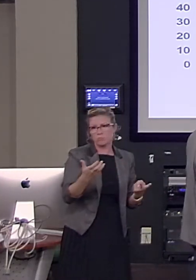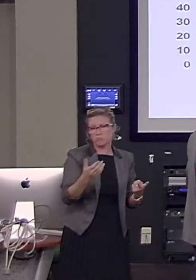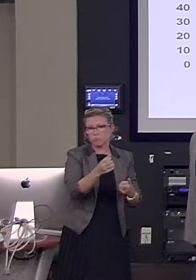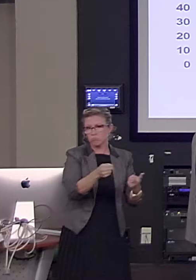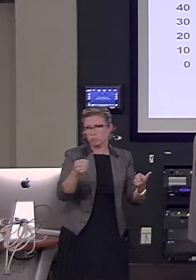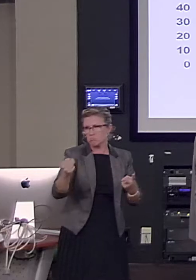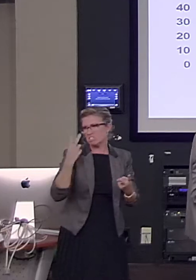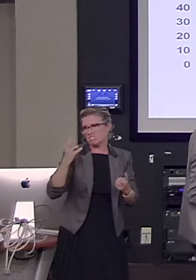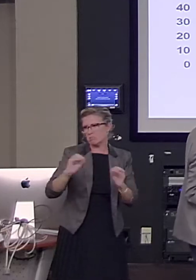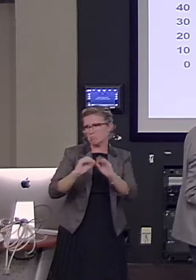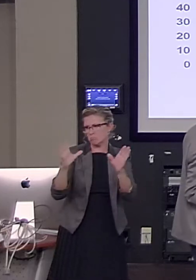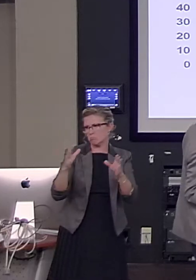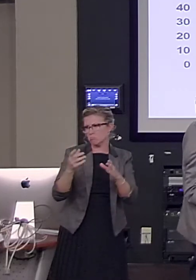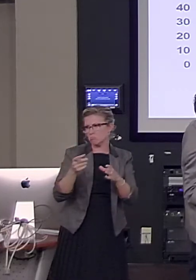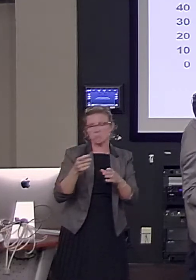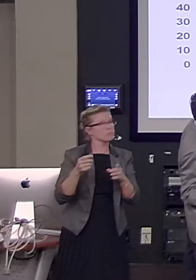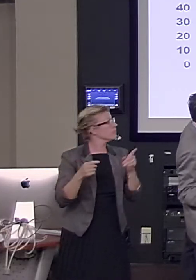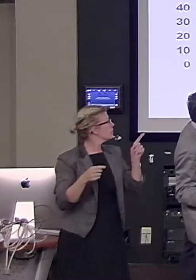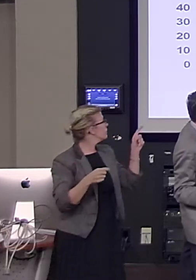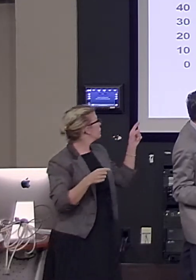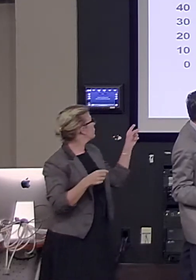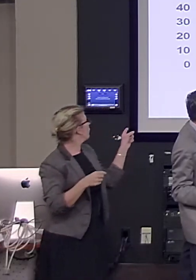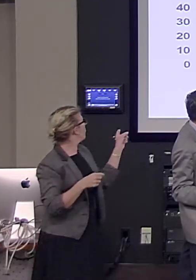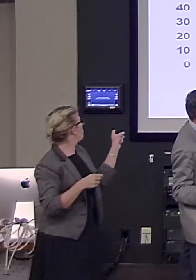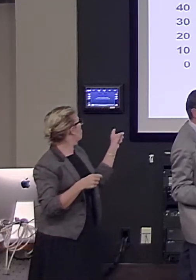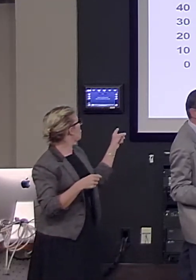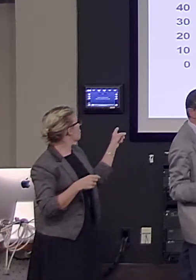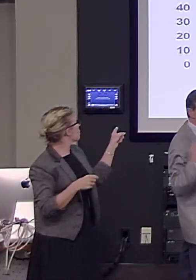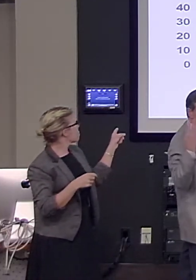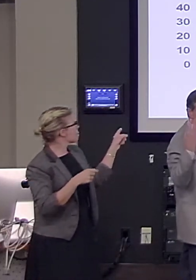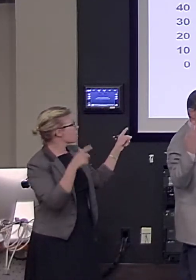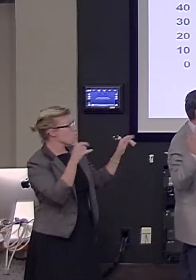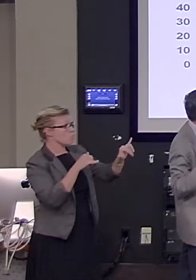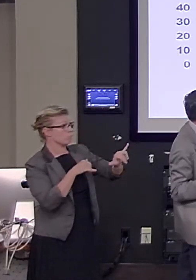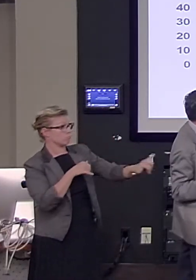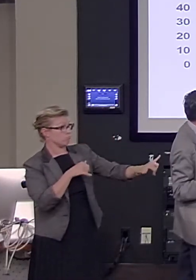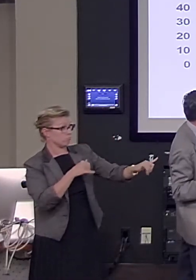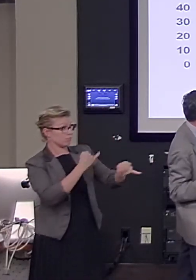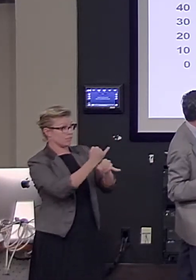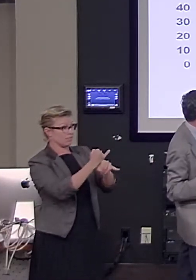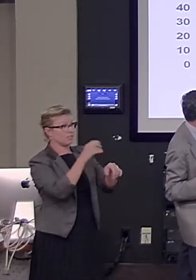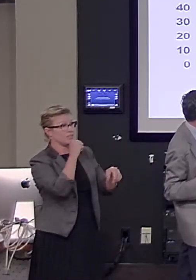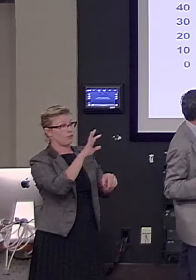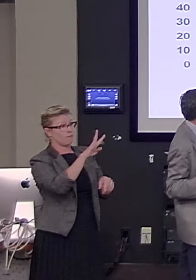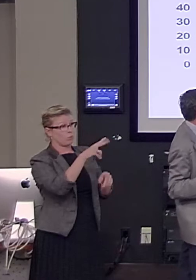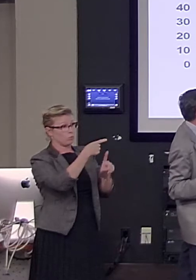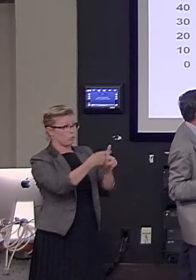You can see there that in the institution sample this is at 42 months of age that there's